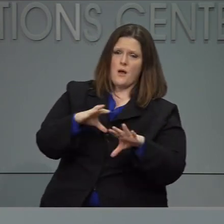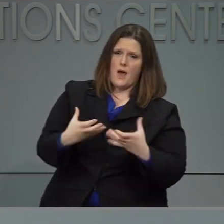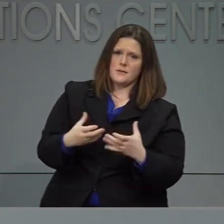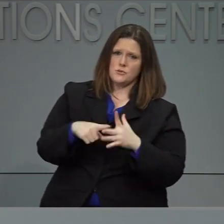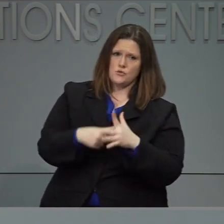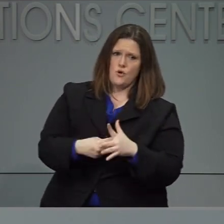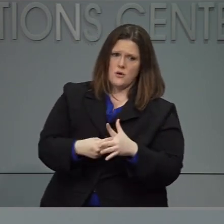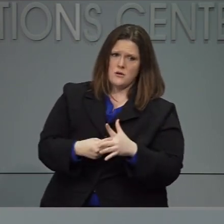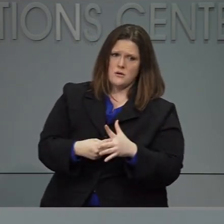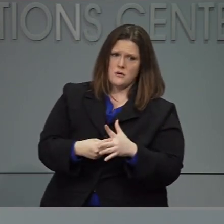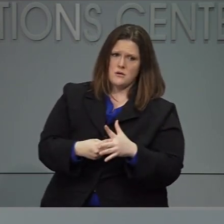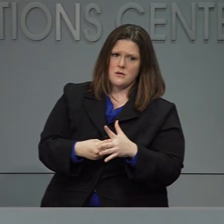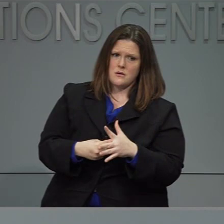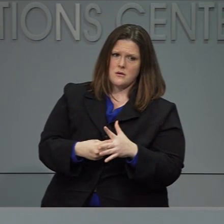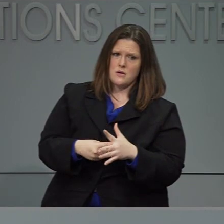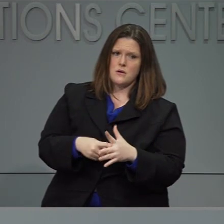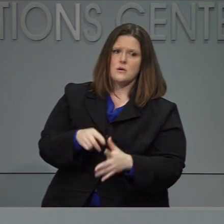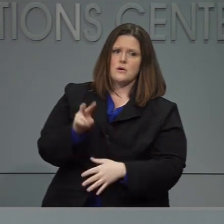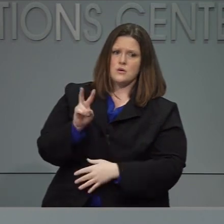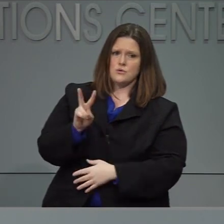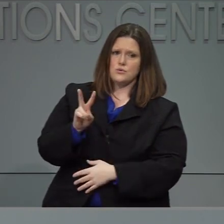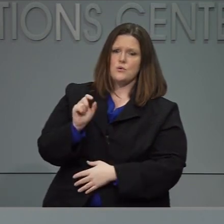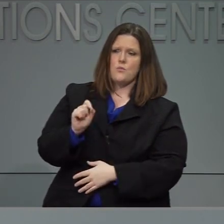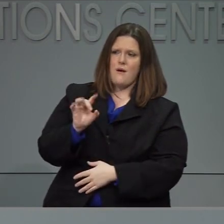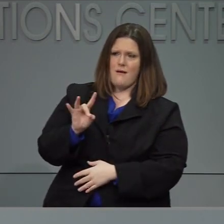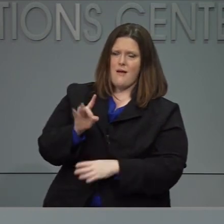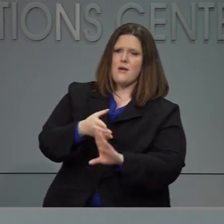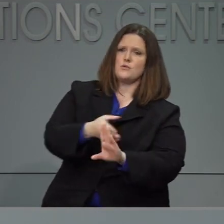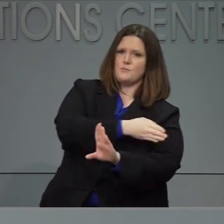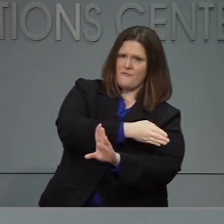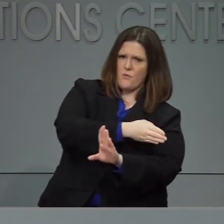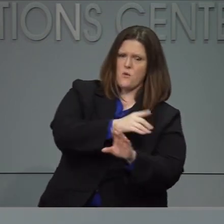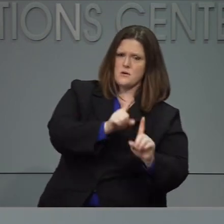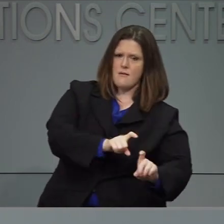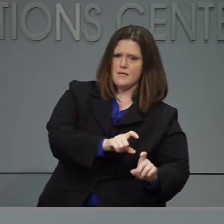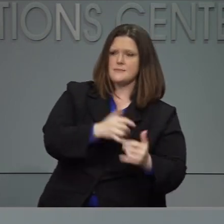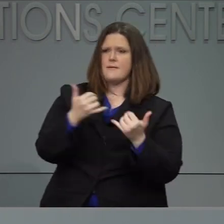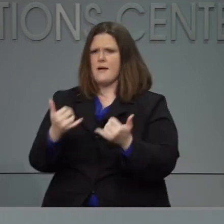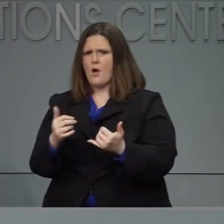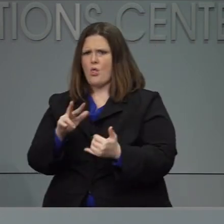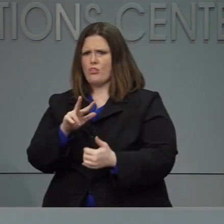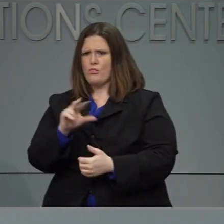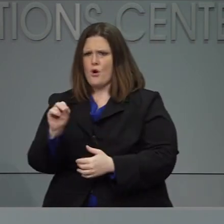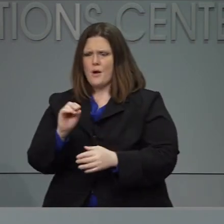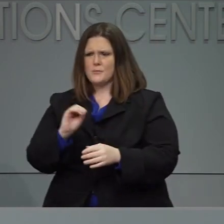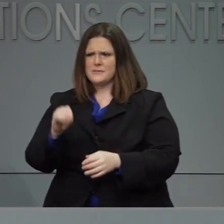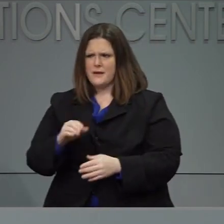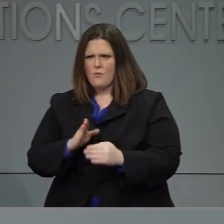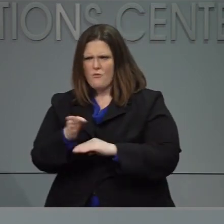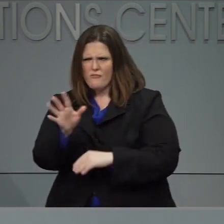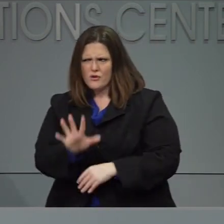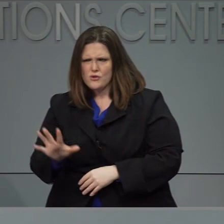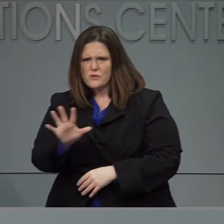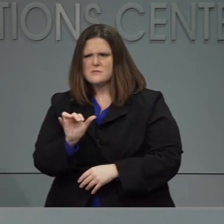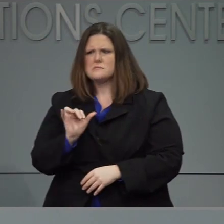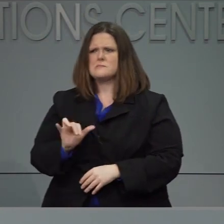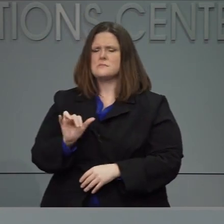SOME STUDENTS I SPOKE WITH SAID THAT THIS COMES AS NO SURPRISE THAT THE CAMPUS OF THE SHUTDOWN AND YOU KNOW OR TO 50 PUBLIC